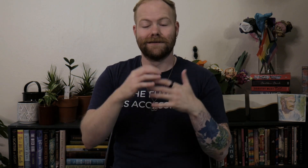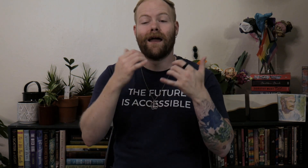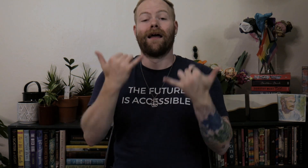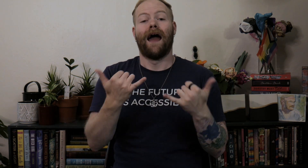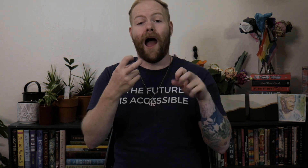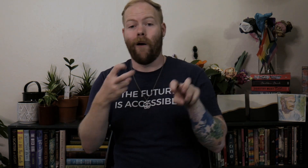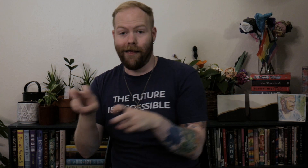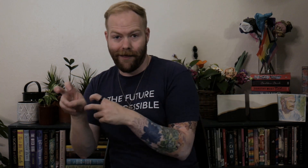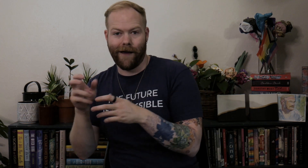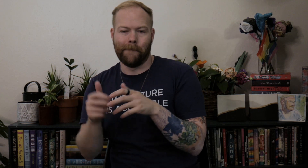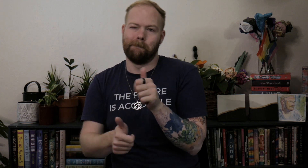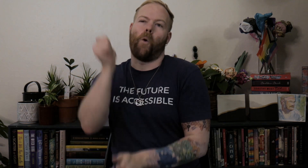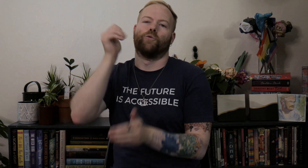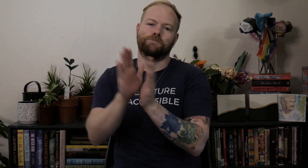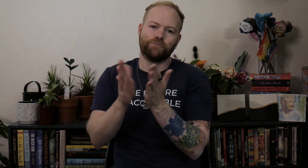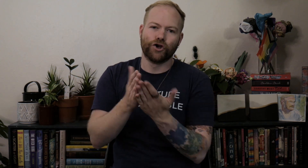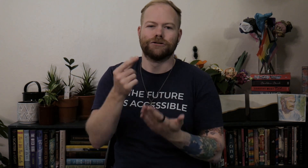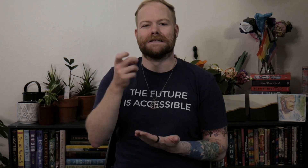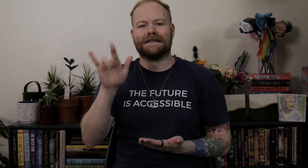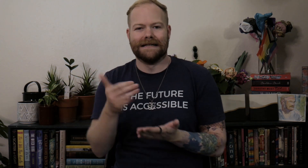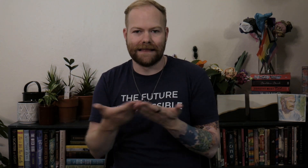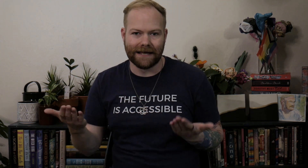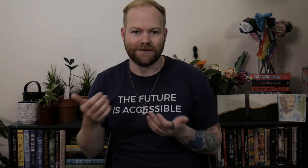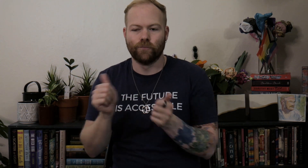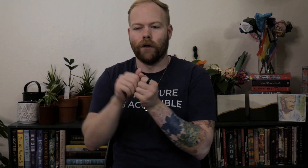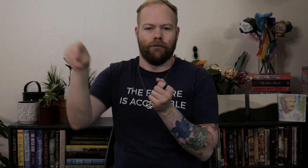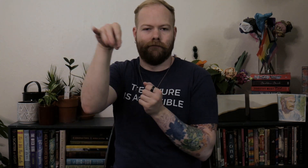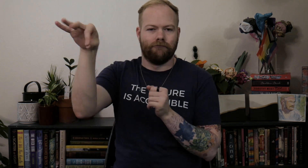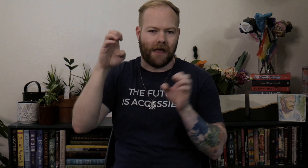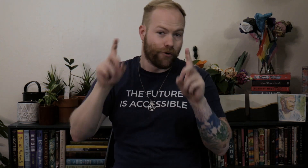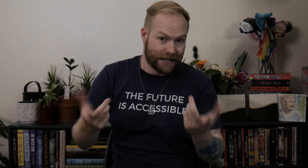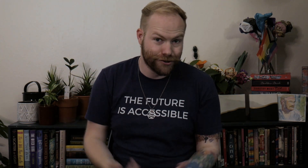Now it’s mostly books and geeky things, with a sprinkling of education.